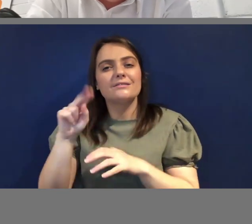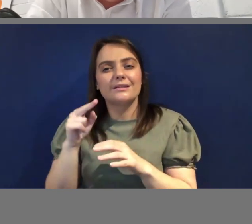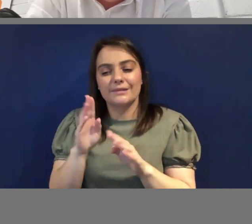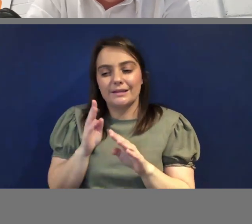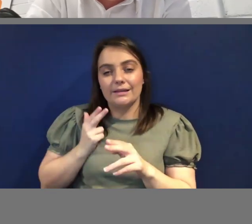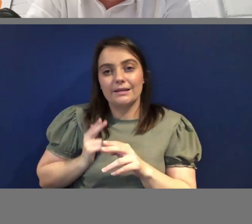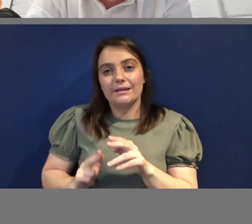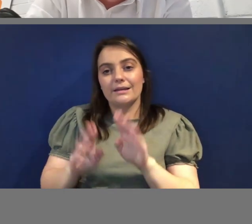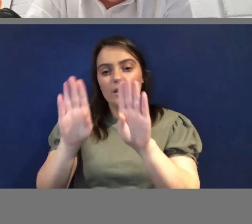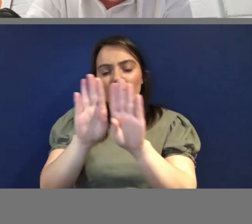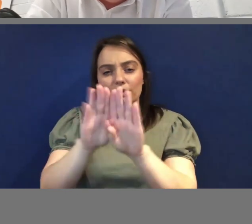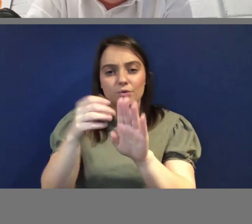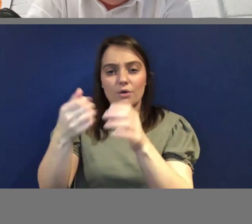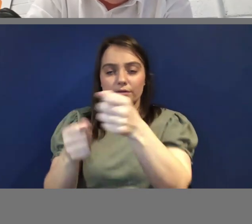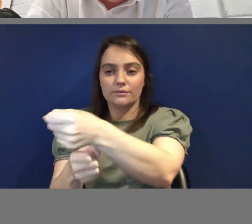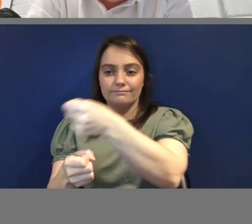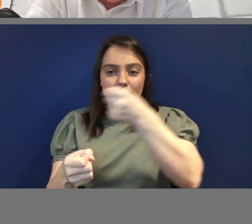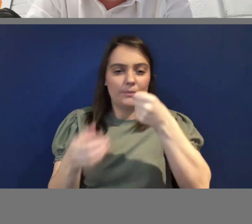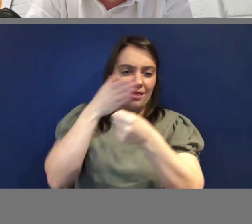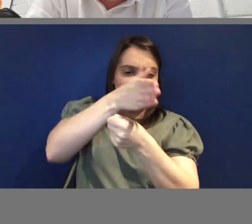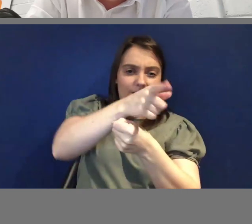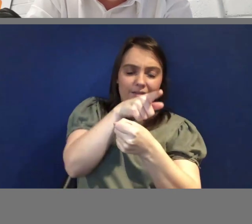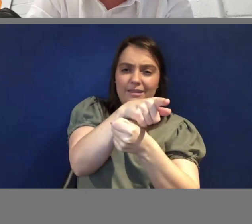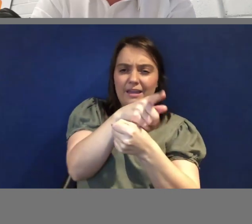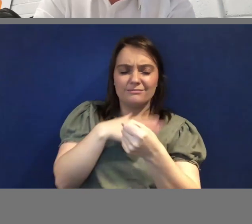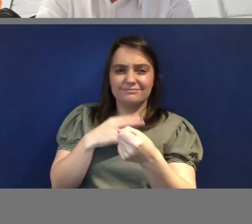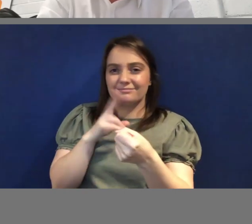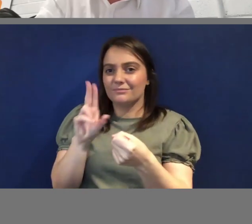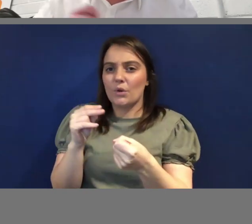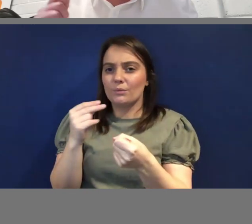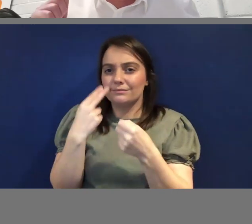or behind the door swing located too close to the return wall which means that someone in the